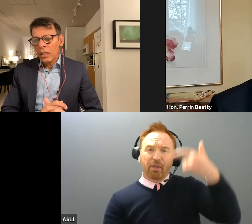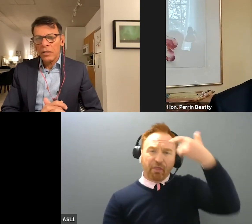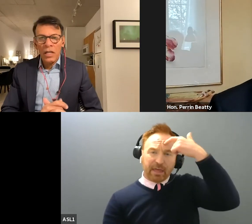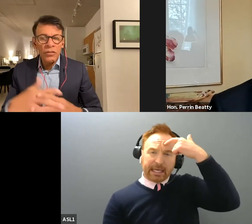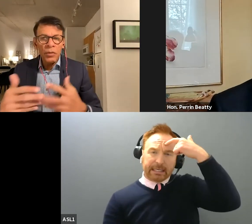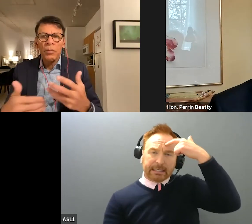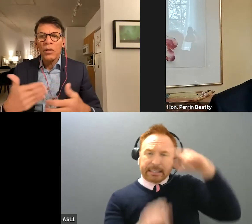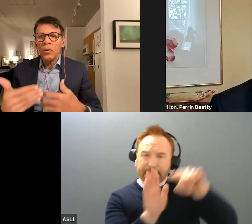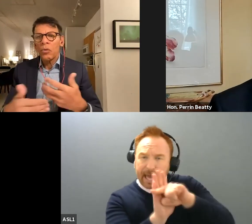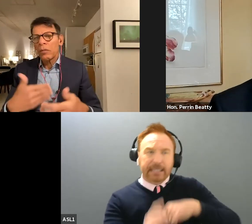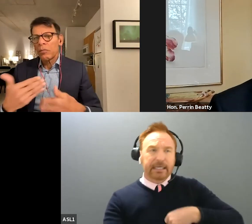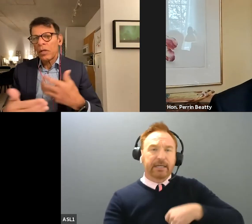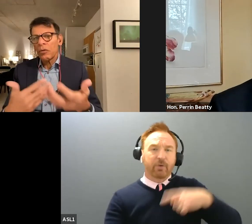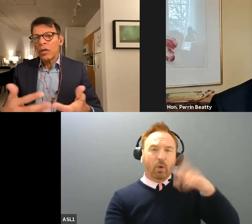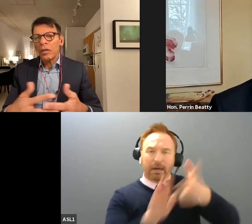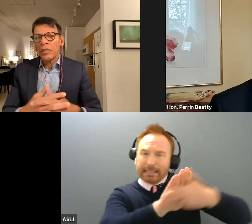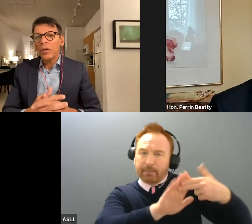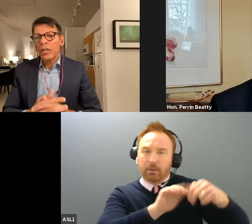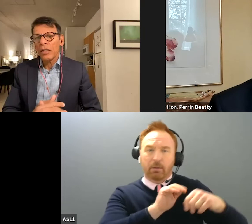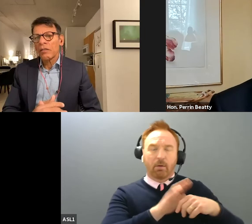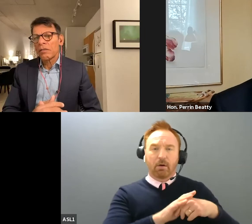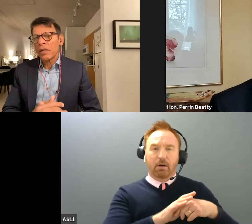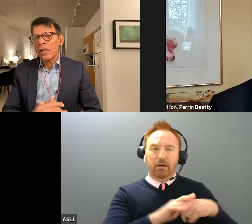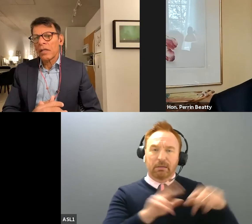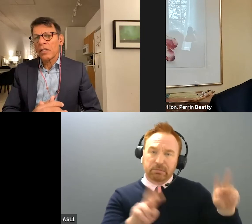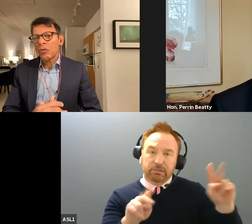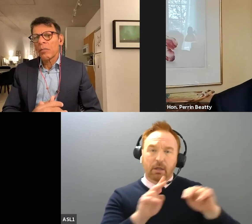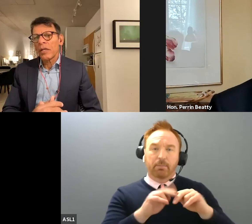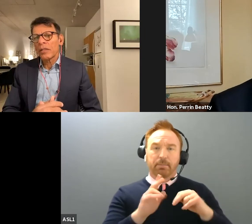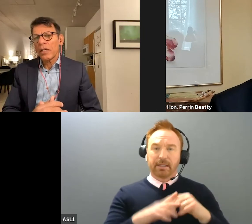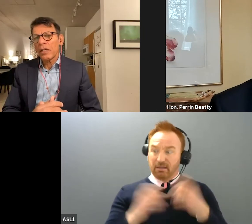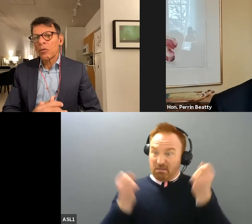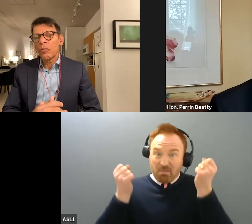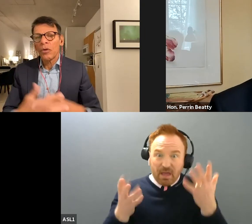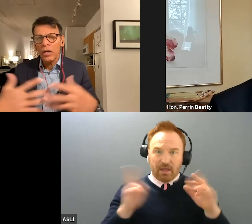there's lots of people who could be productive in their workplace. And more importantly,